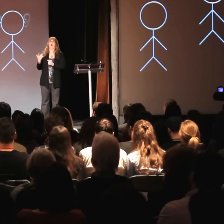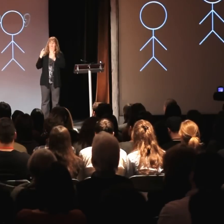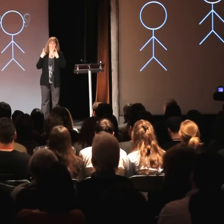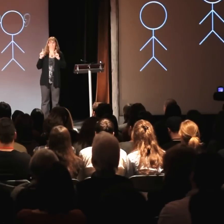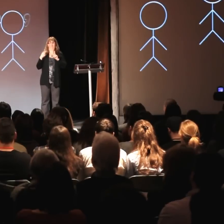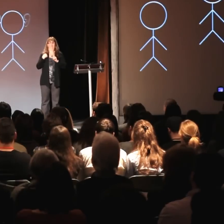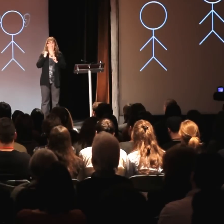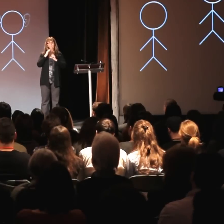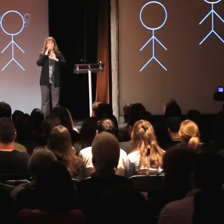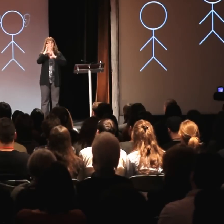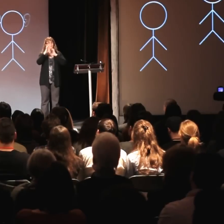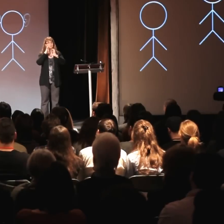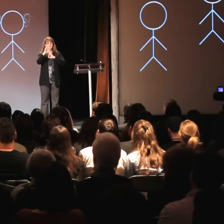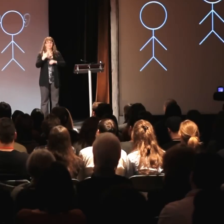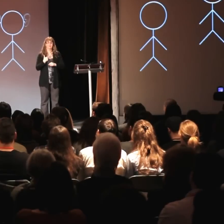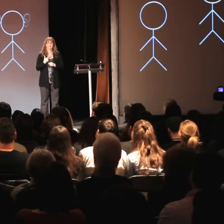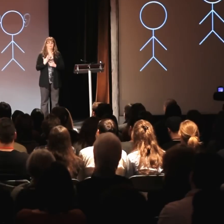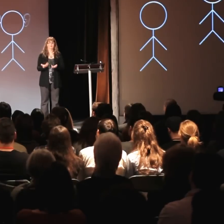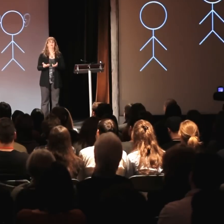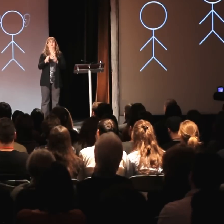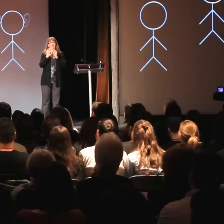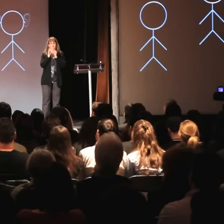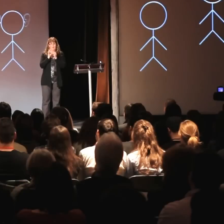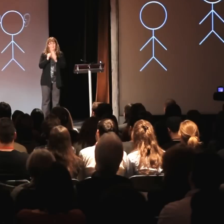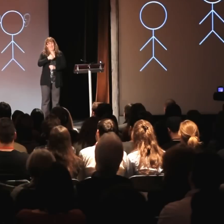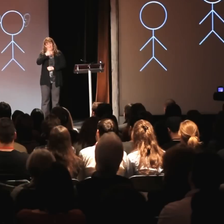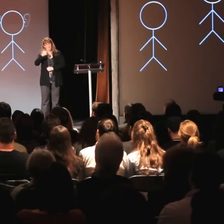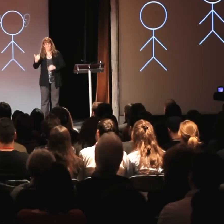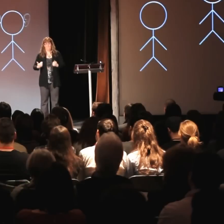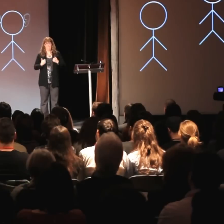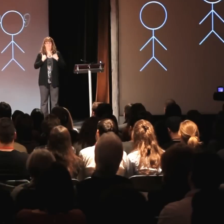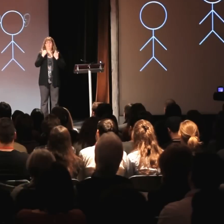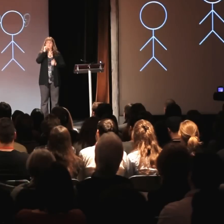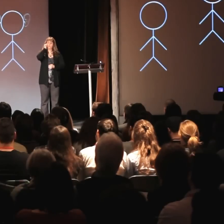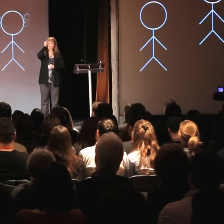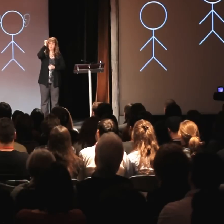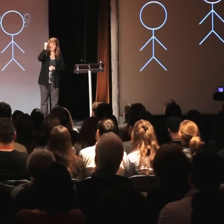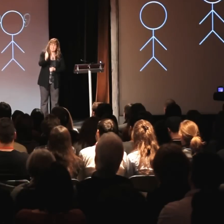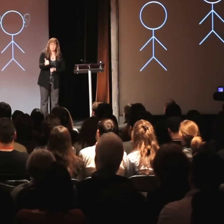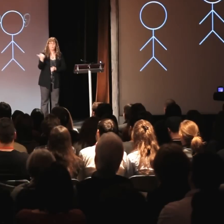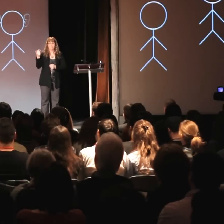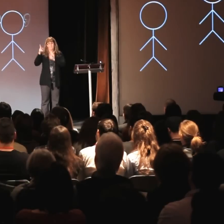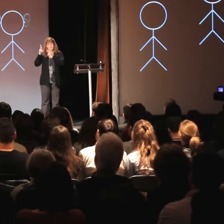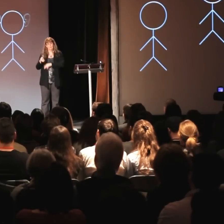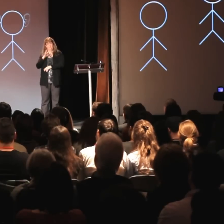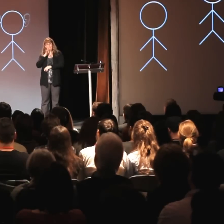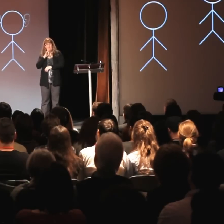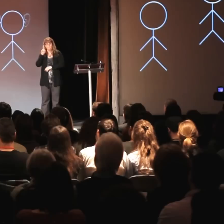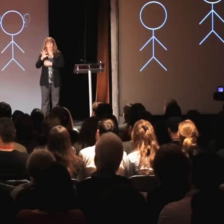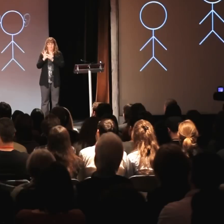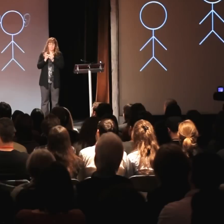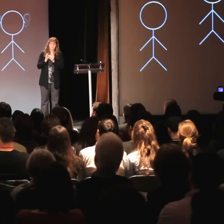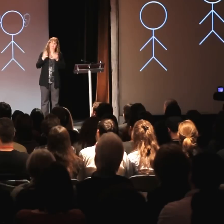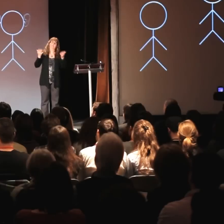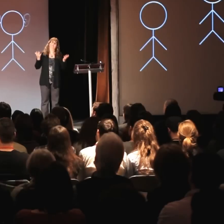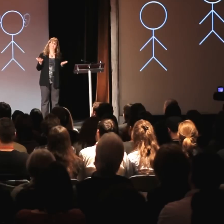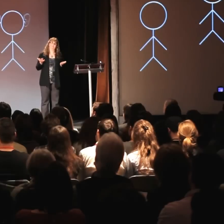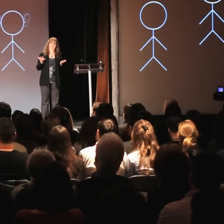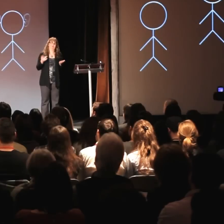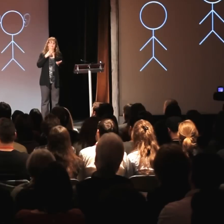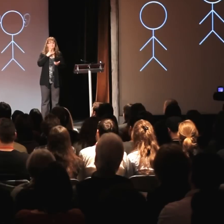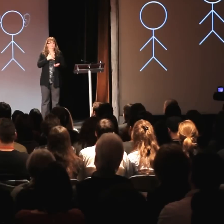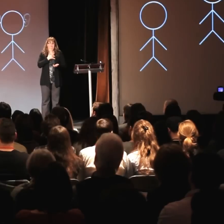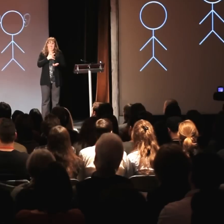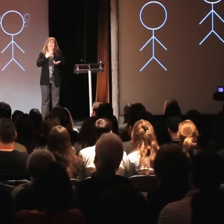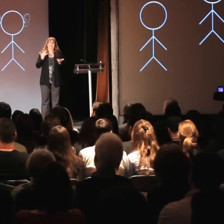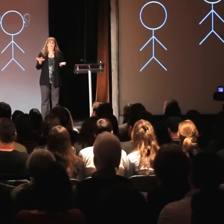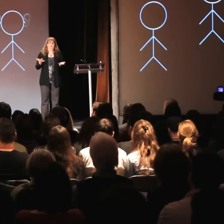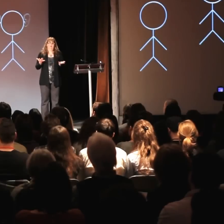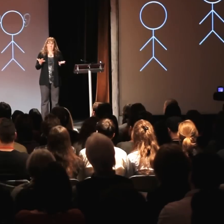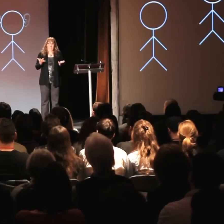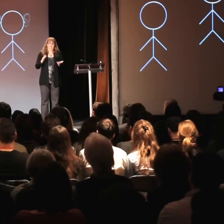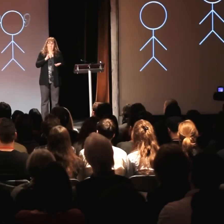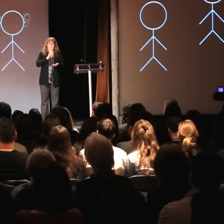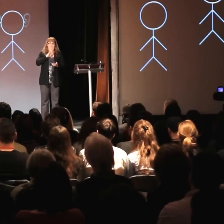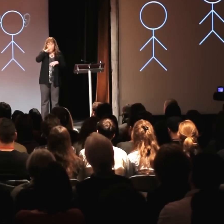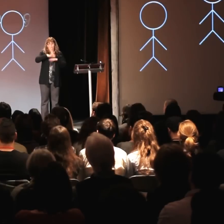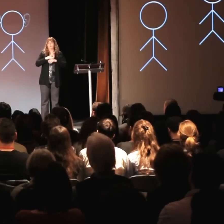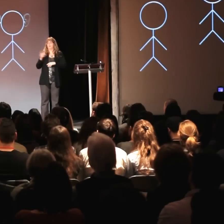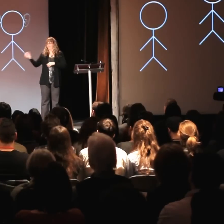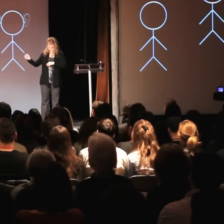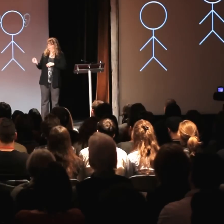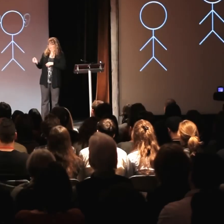This intepreter must be present as needed, and paid for their service.